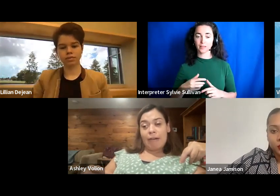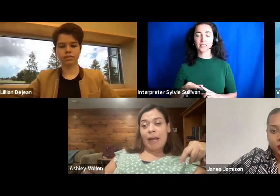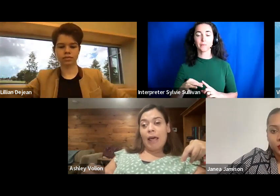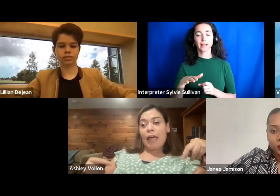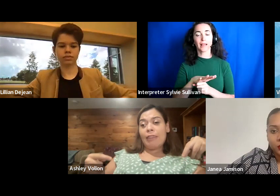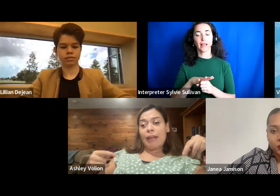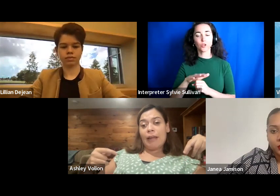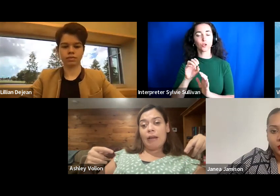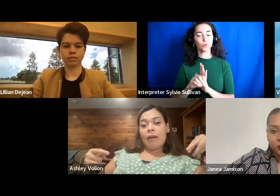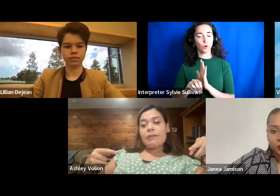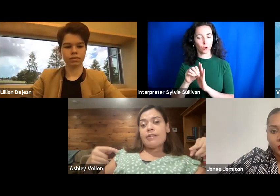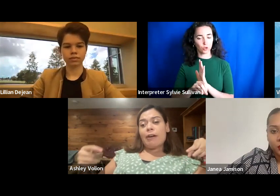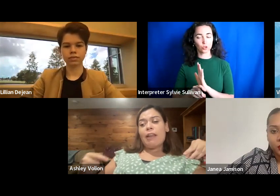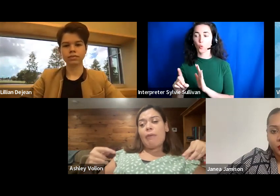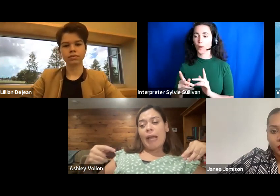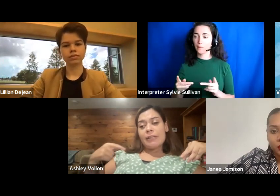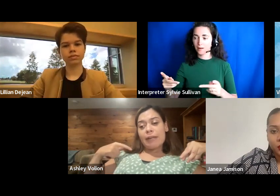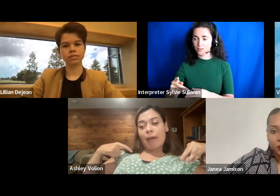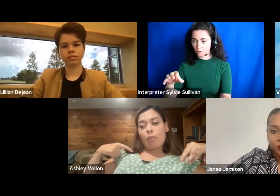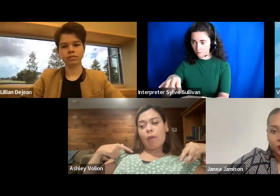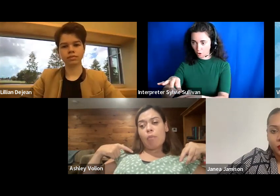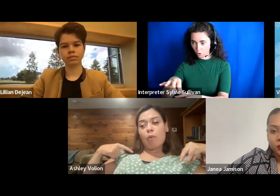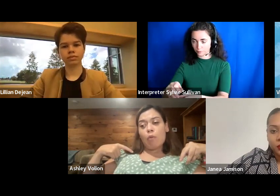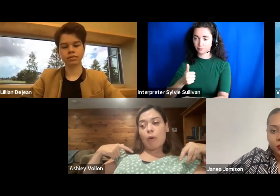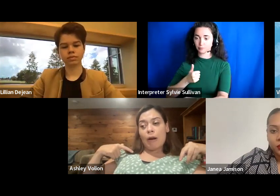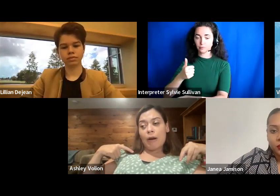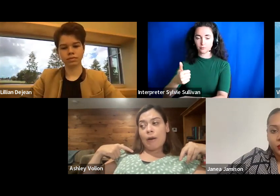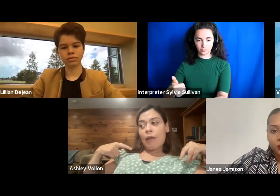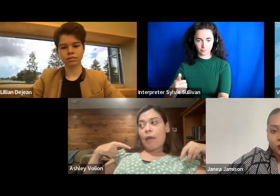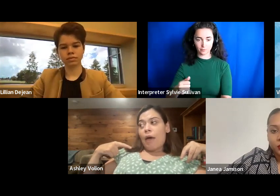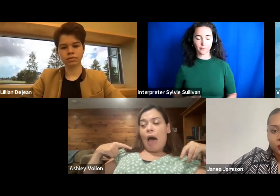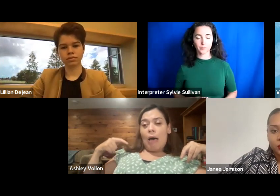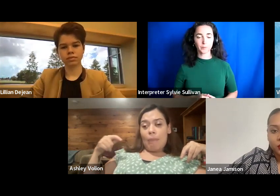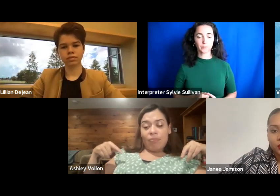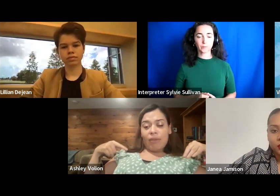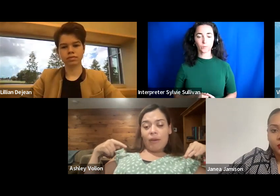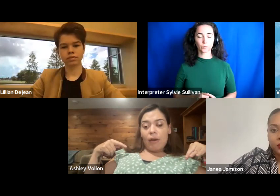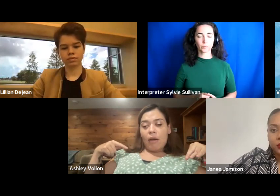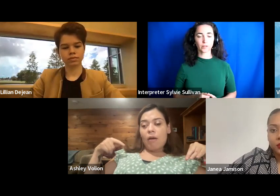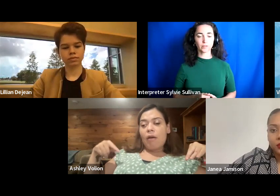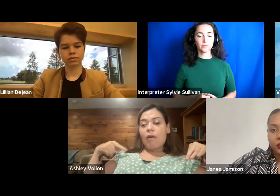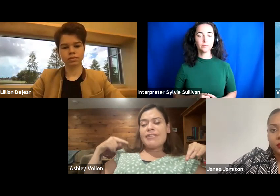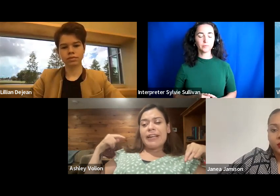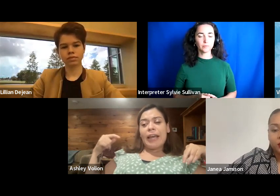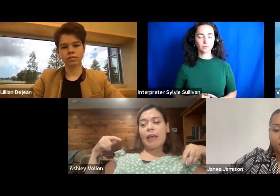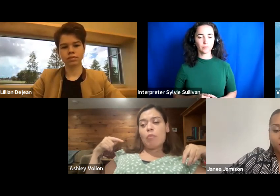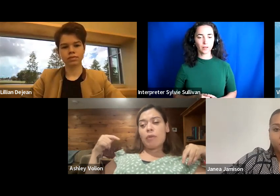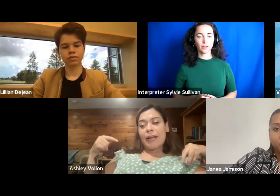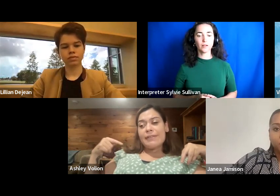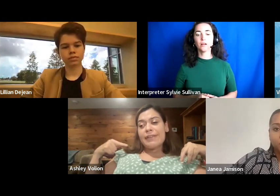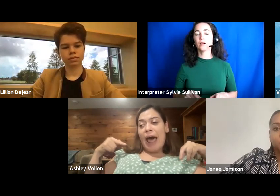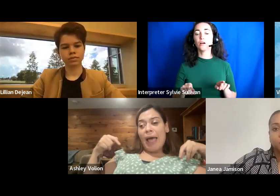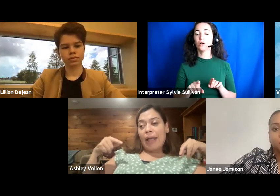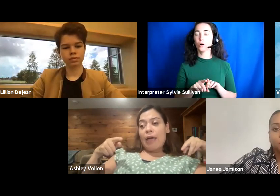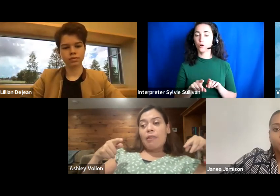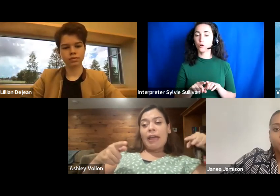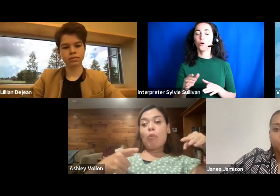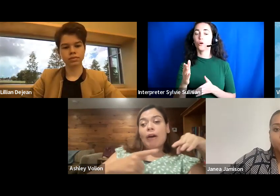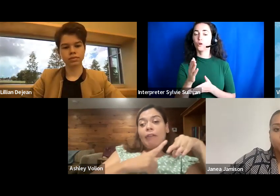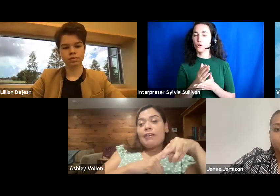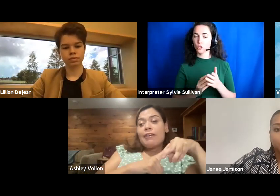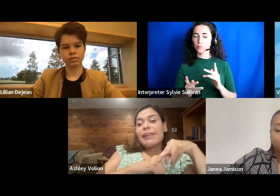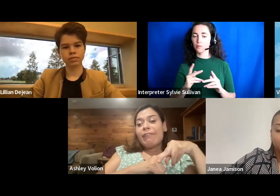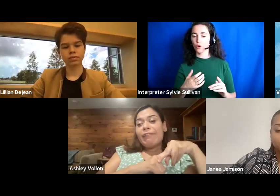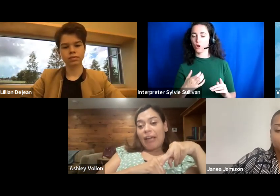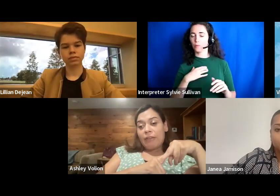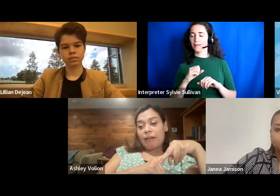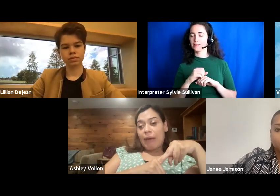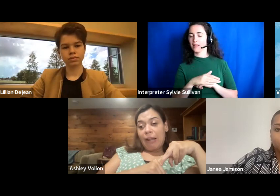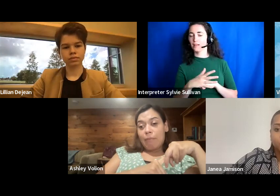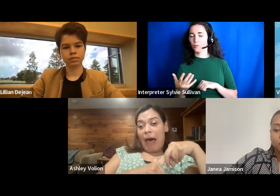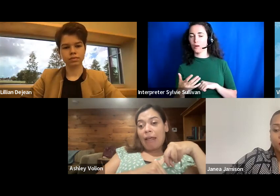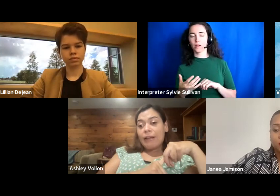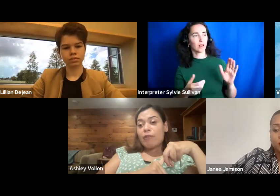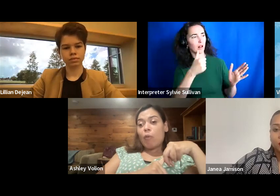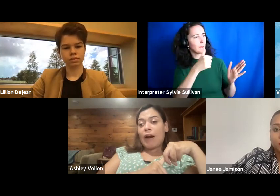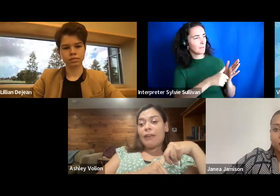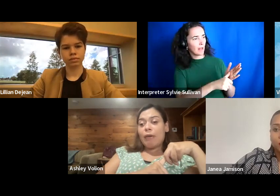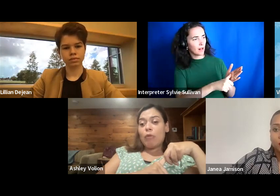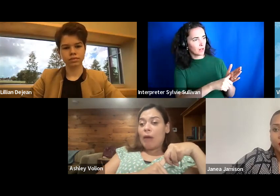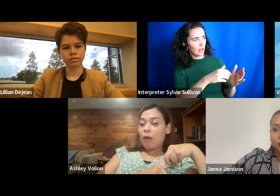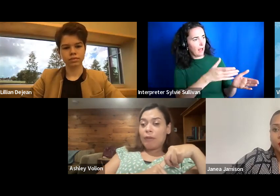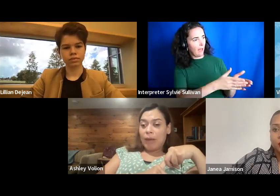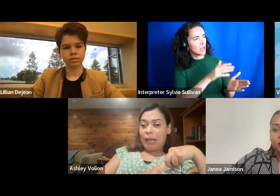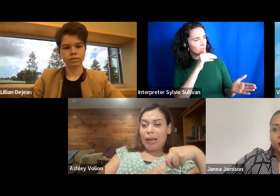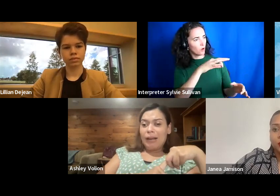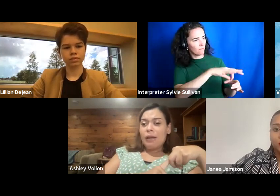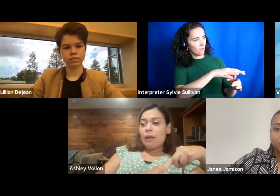area, and then, during the hands they make people were sending an employee that they weren't receiving their mail and ballots, or they would mail them in.